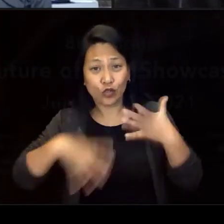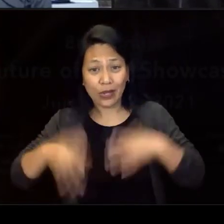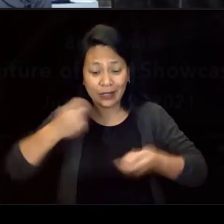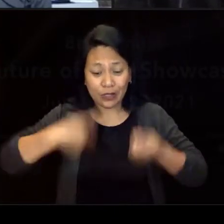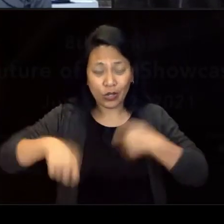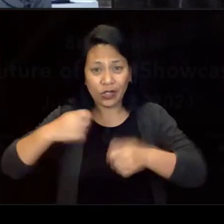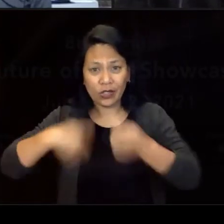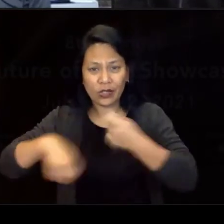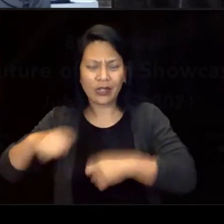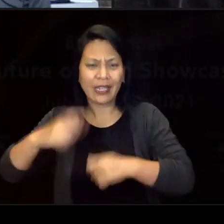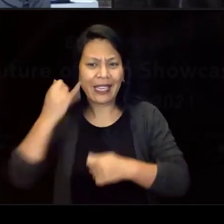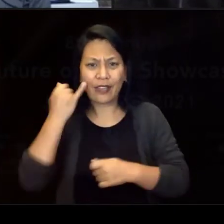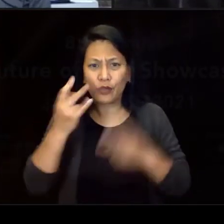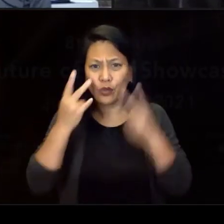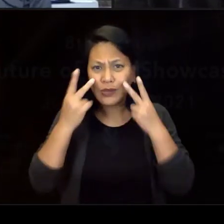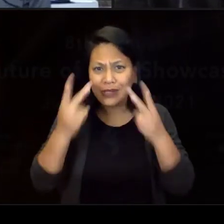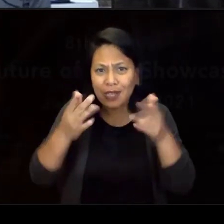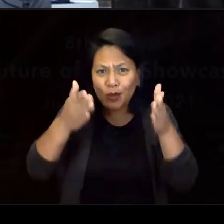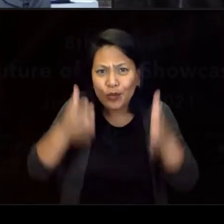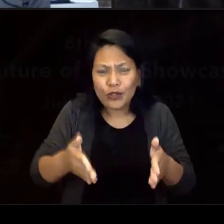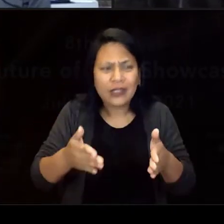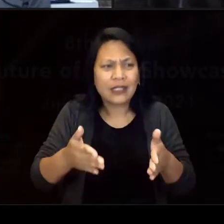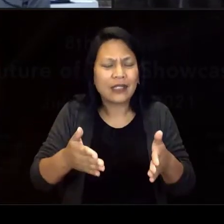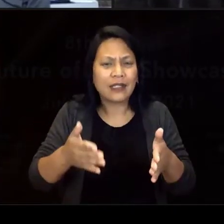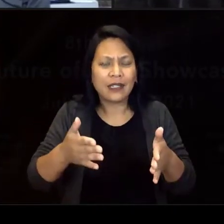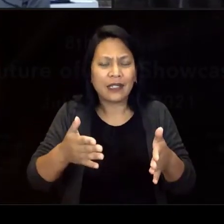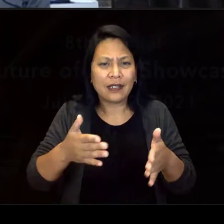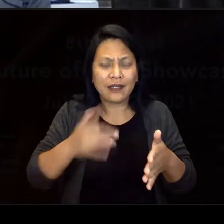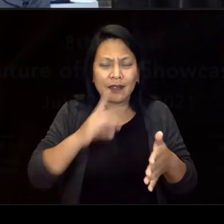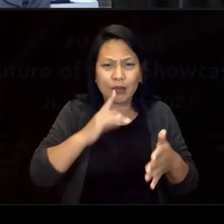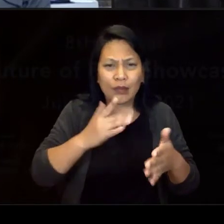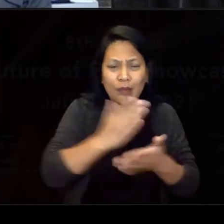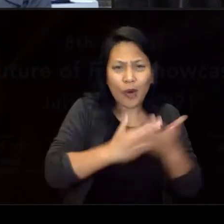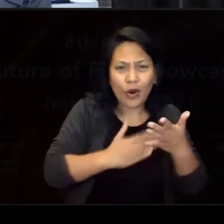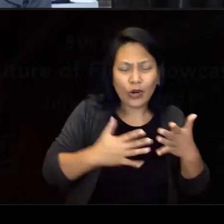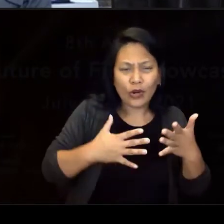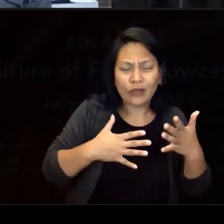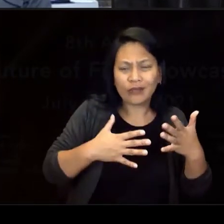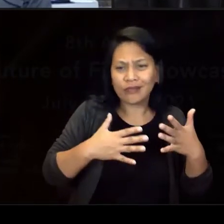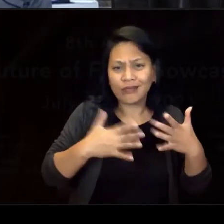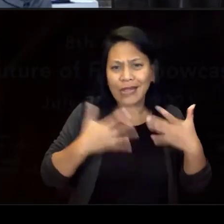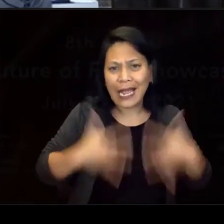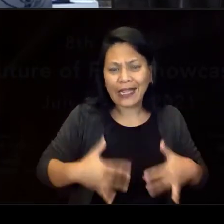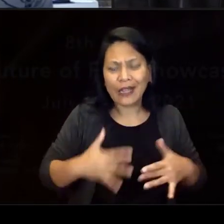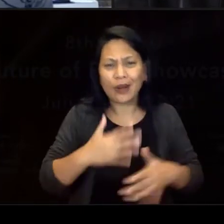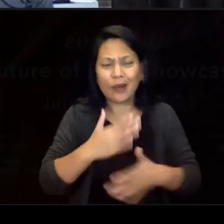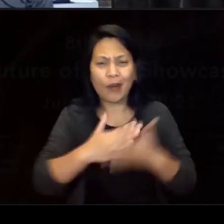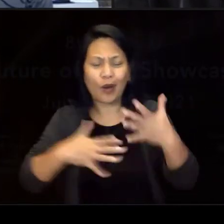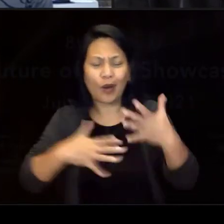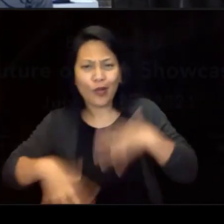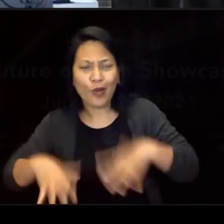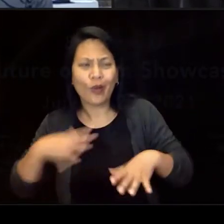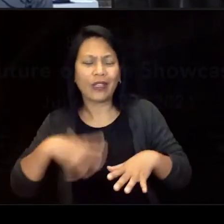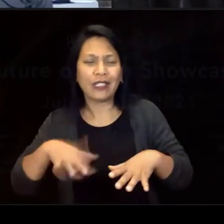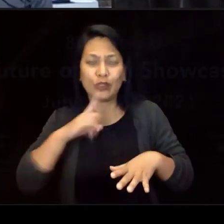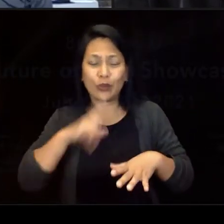somebody partially, you know, in clothed and not, you know, the finding out like there's a lot of people that really care.